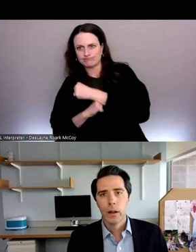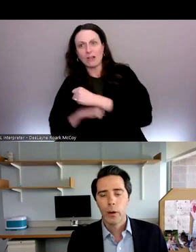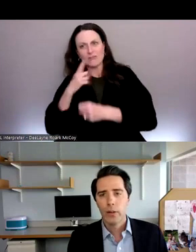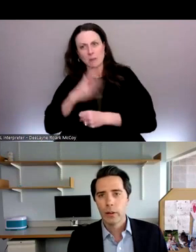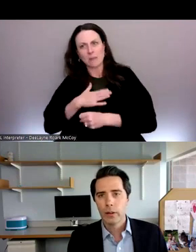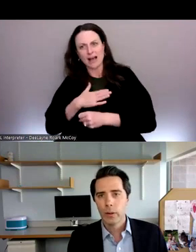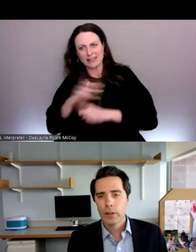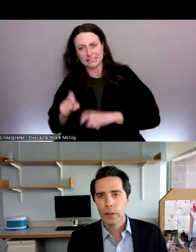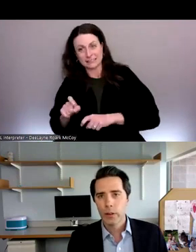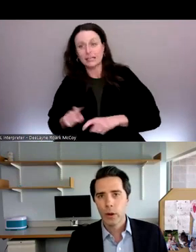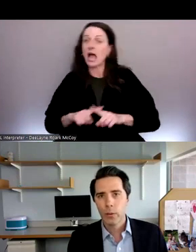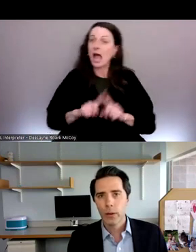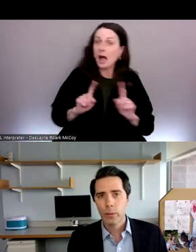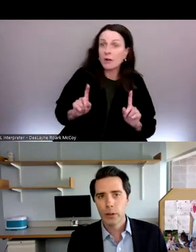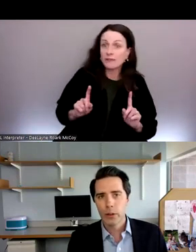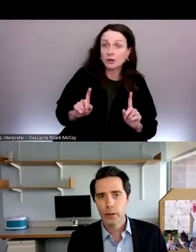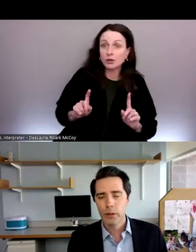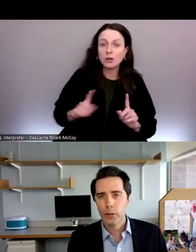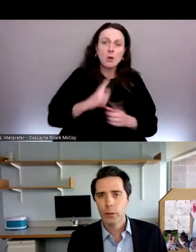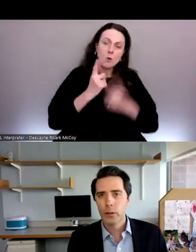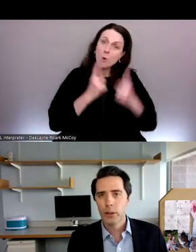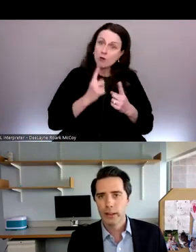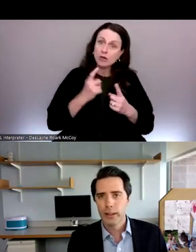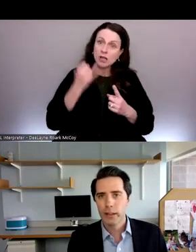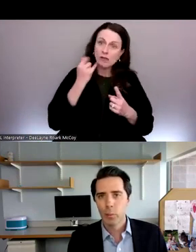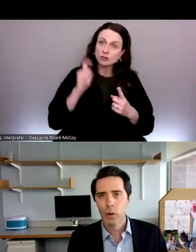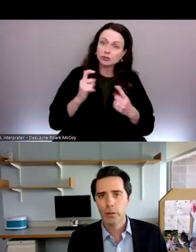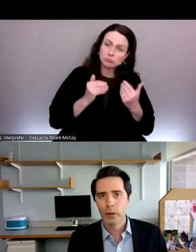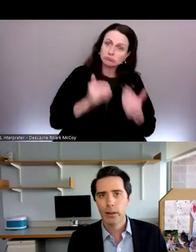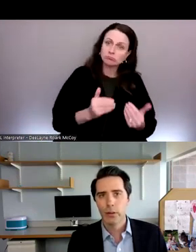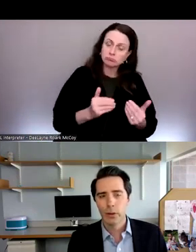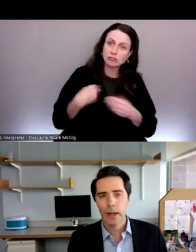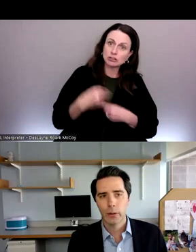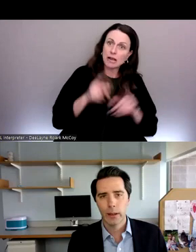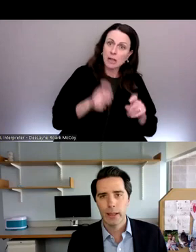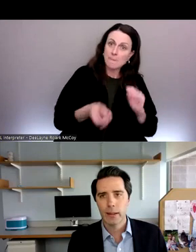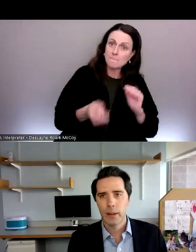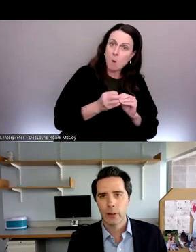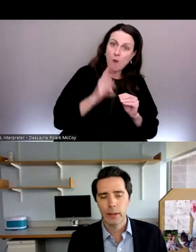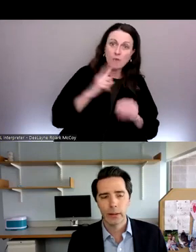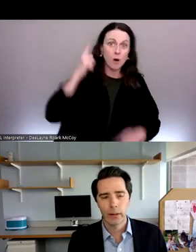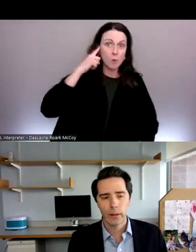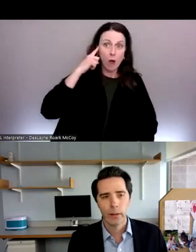however we've started to wonder whether we should do genetic testing more for